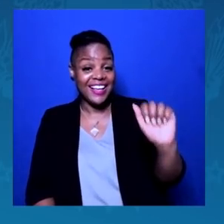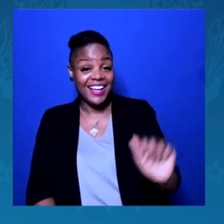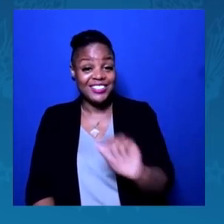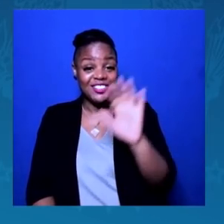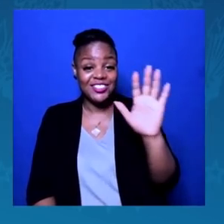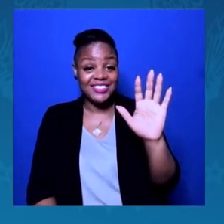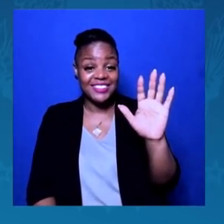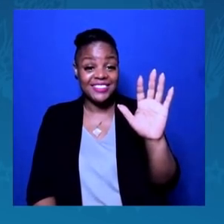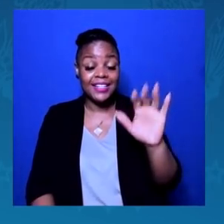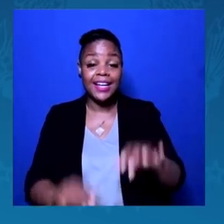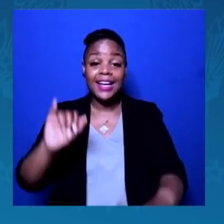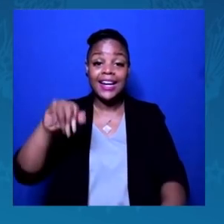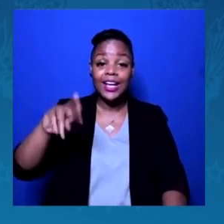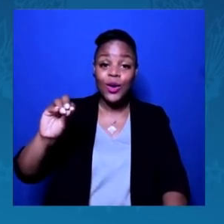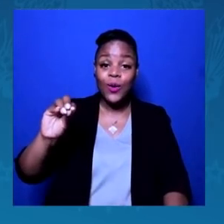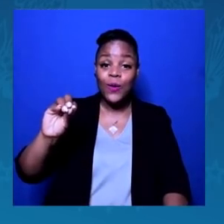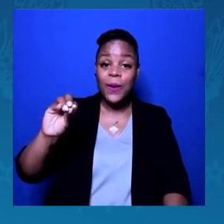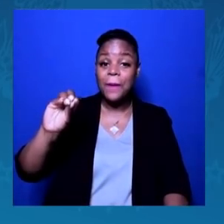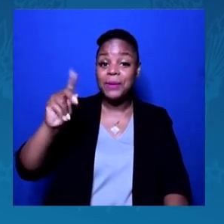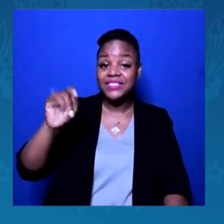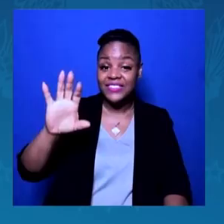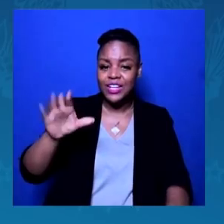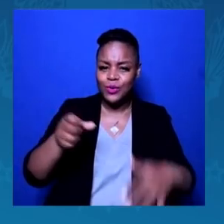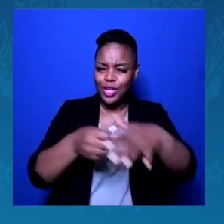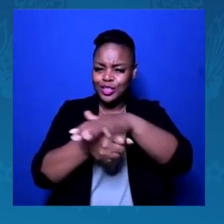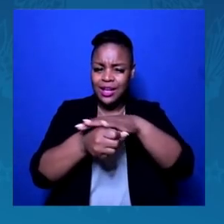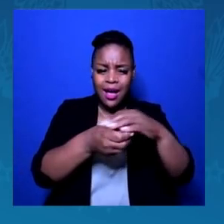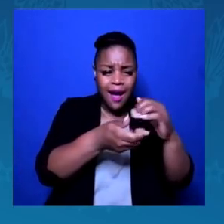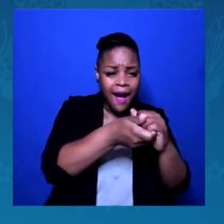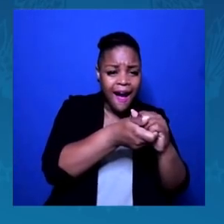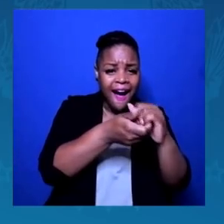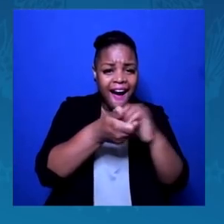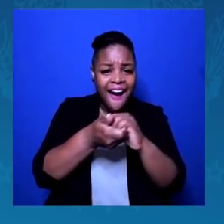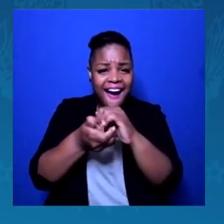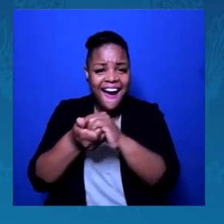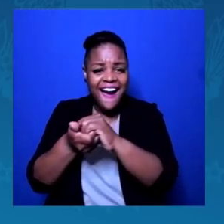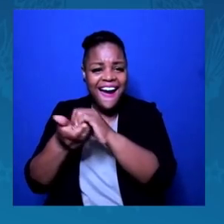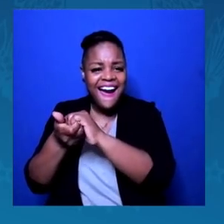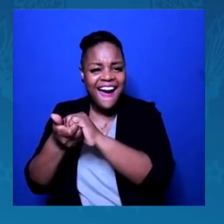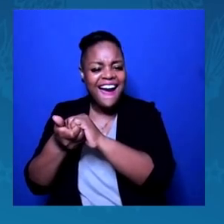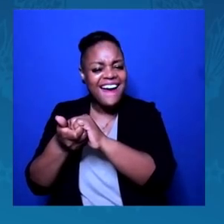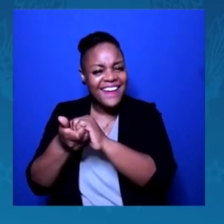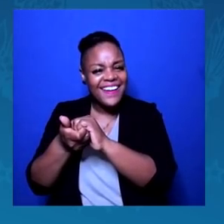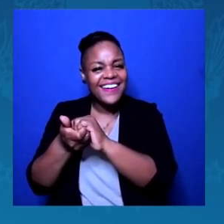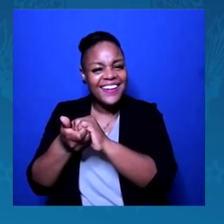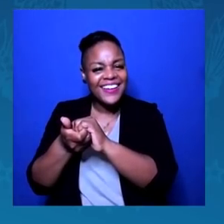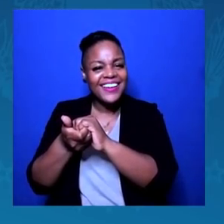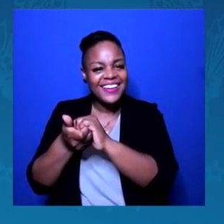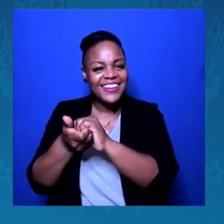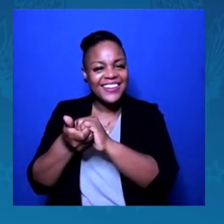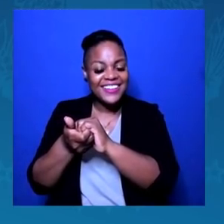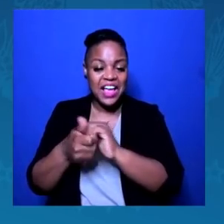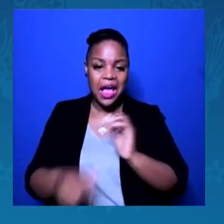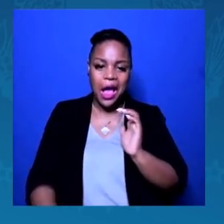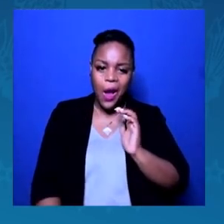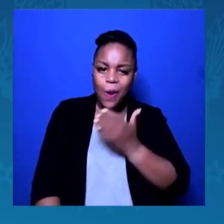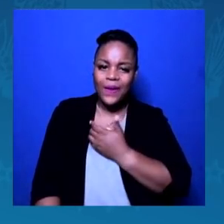and partnership with our partners and allies and further and strengthen our interest